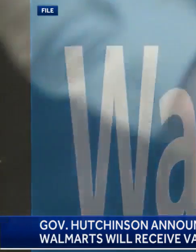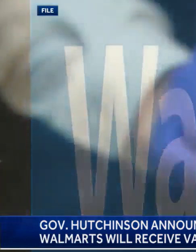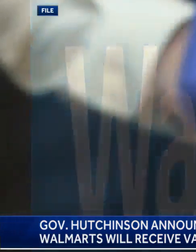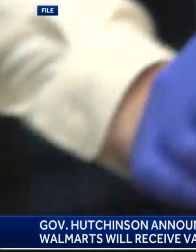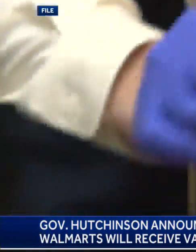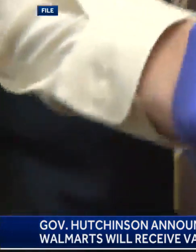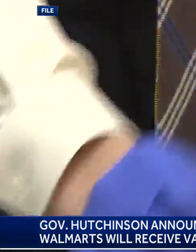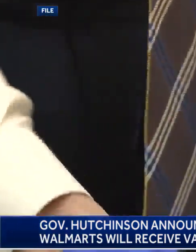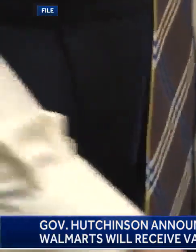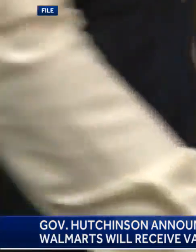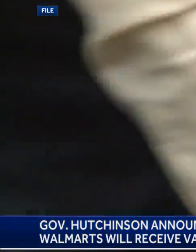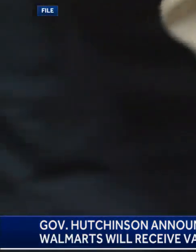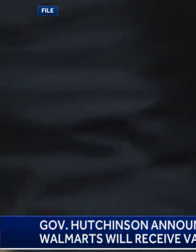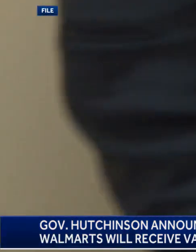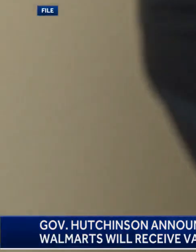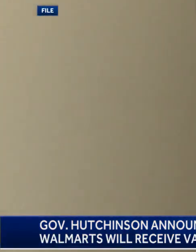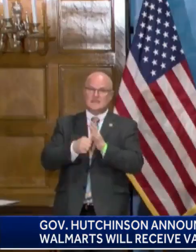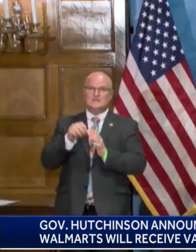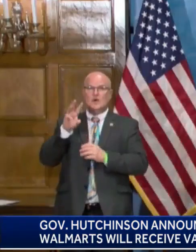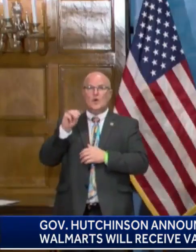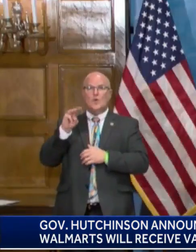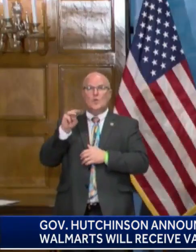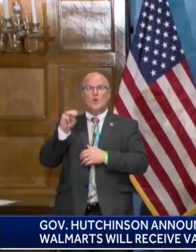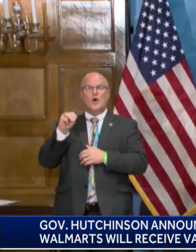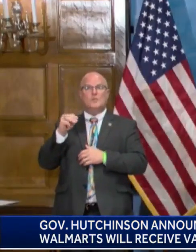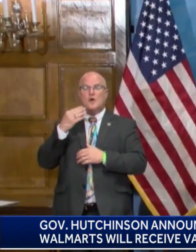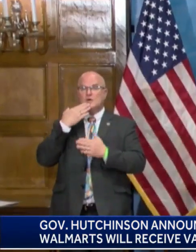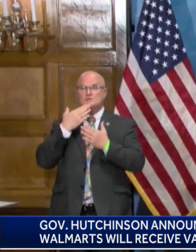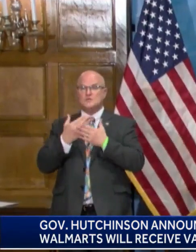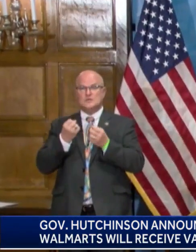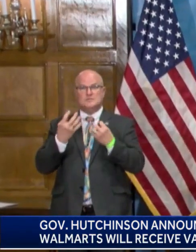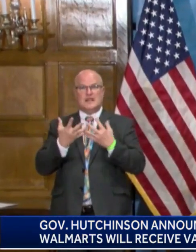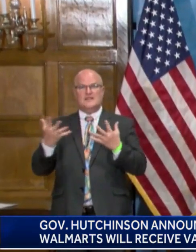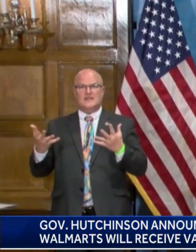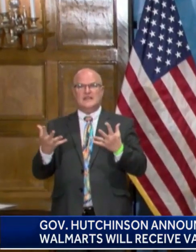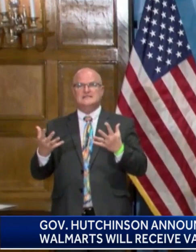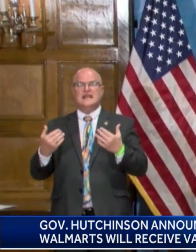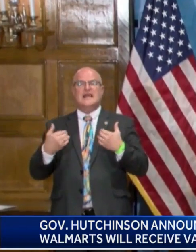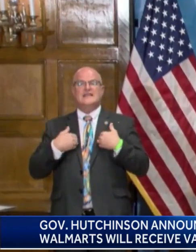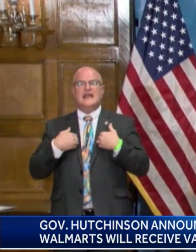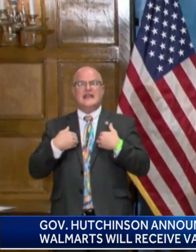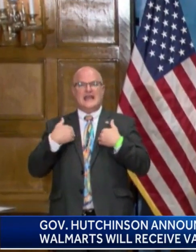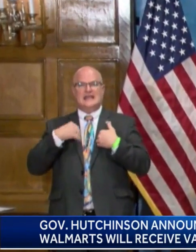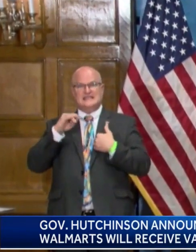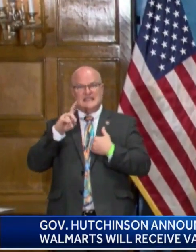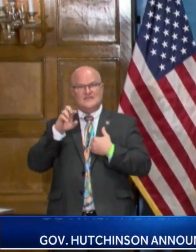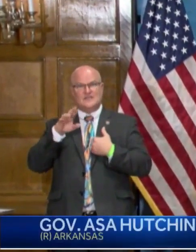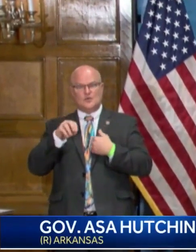PERCENT FROM JUST A FEW WEEKS AGO. THE GOVERNOR SAYS THE PARTNERSHIP WITH THE STATE, FEDERAL GOVERNMENT AND WALMART SHOULD HELP GET